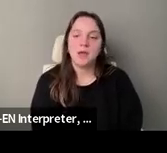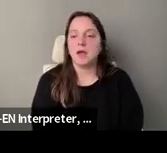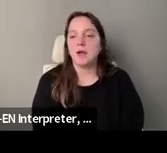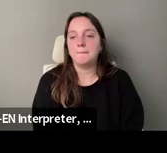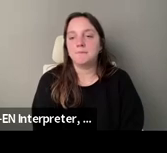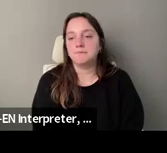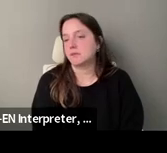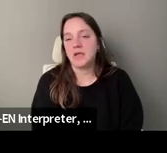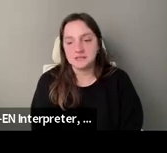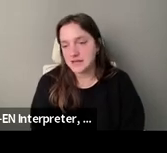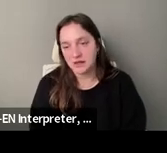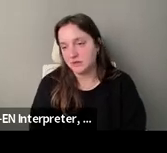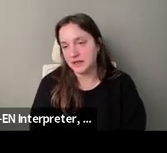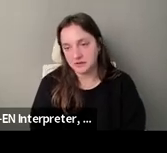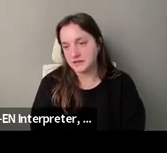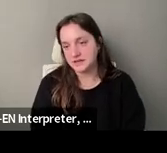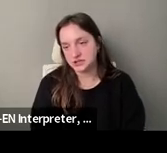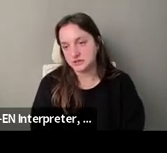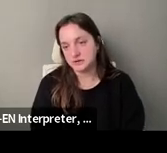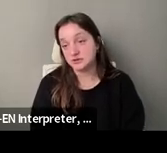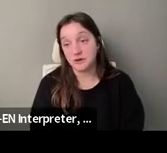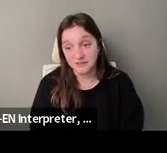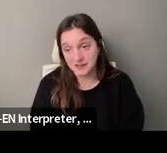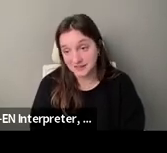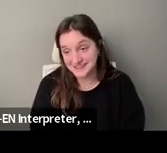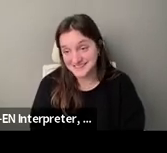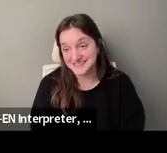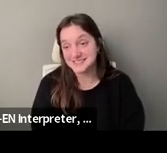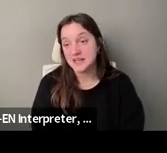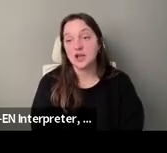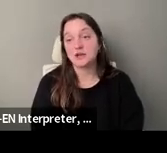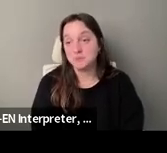English, driving classes, computer classes. So we have